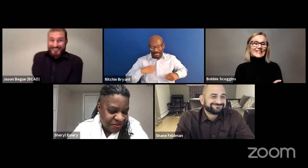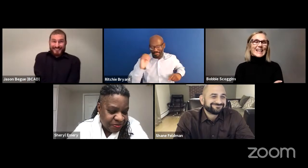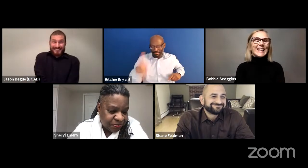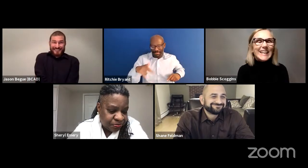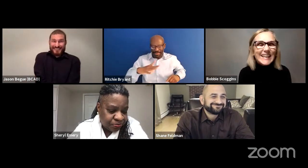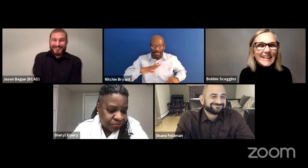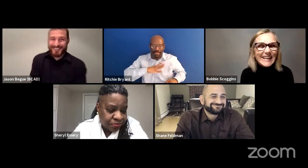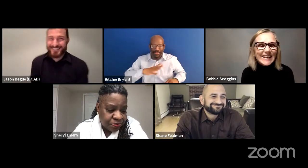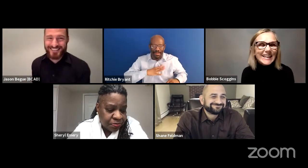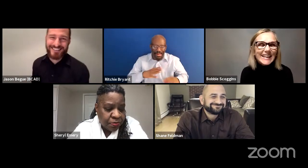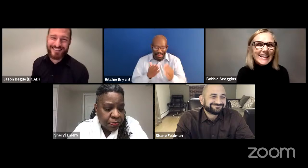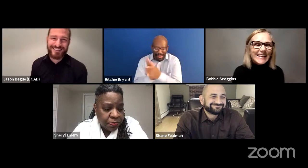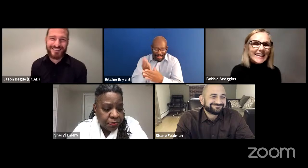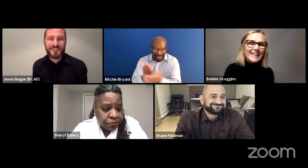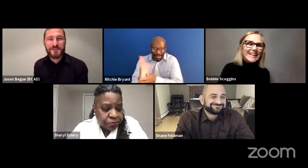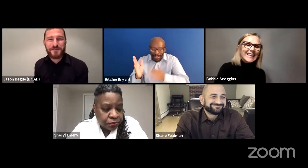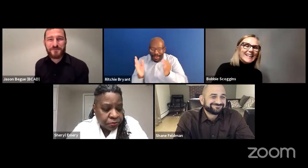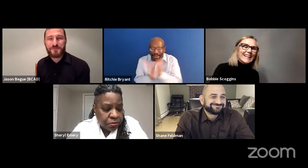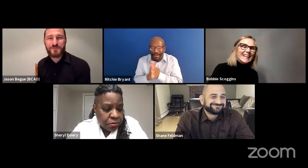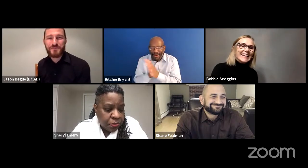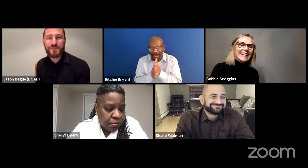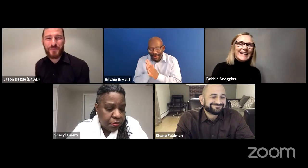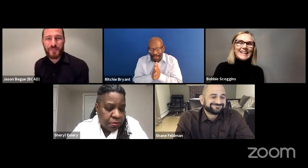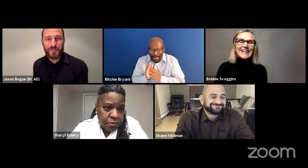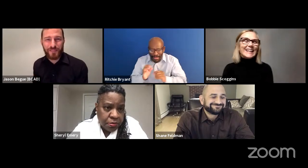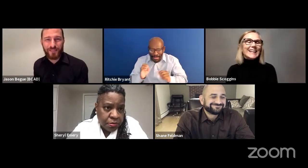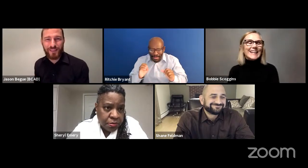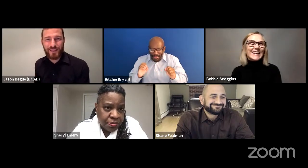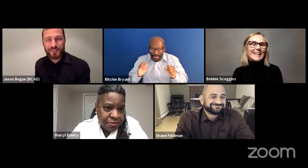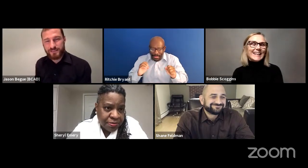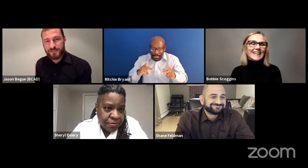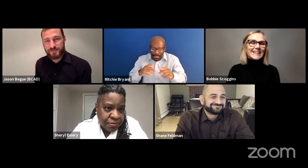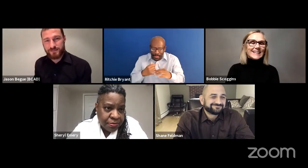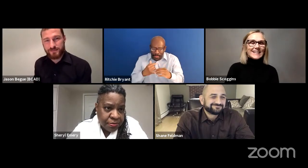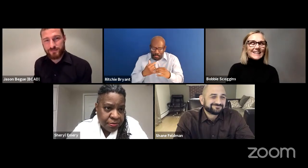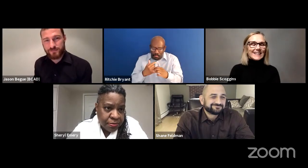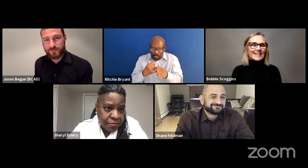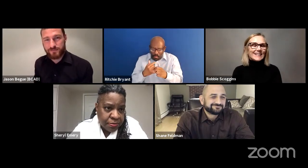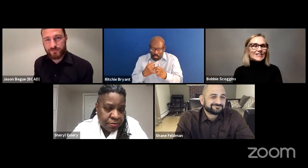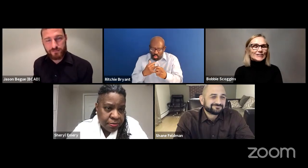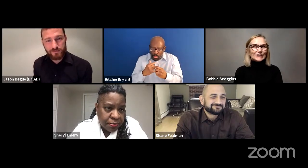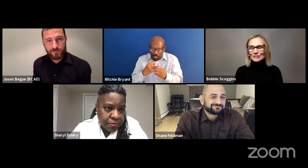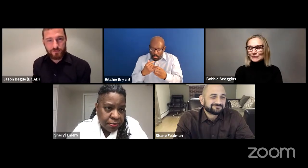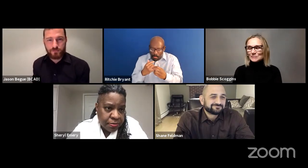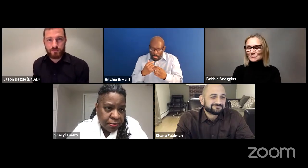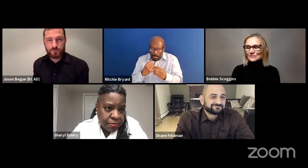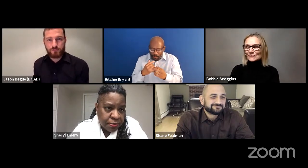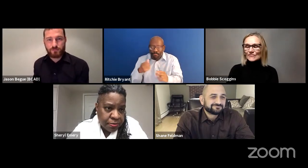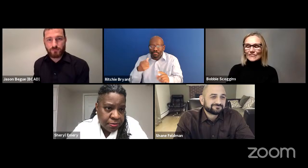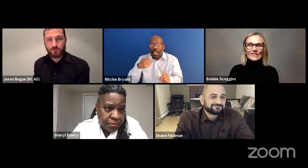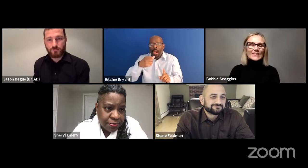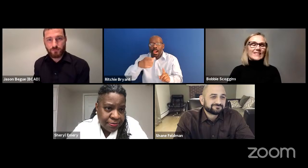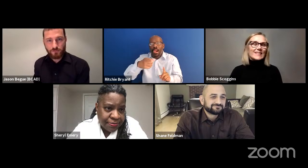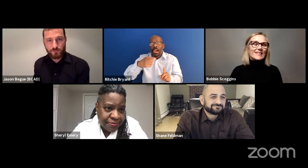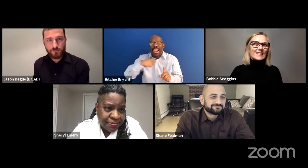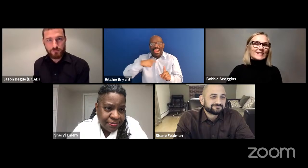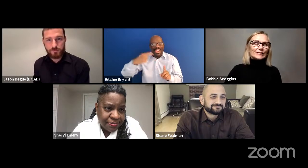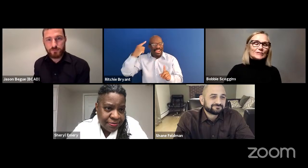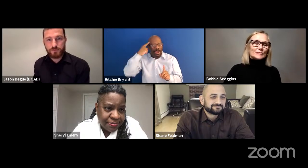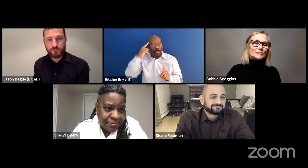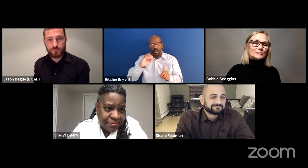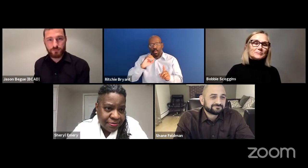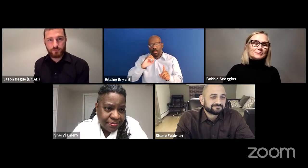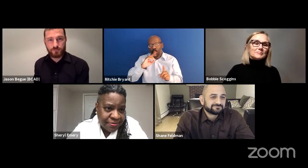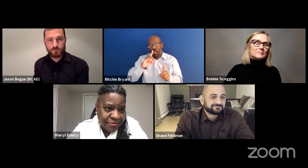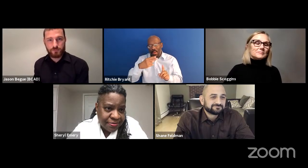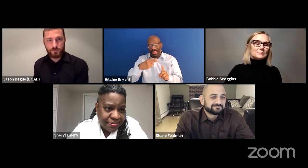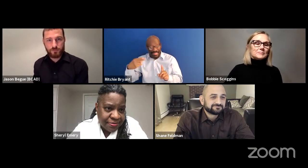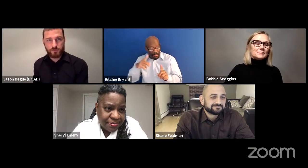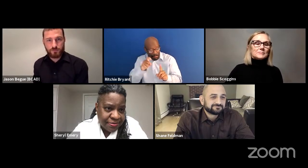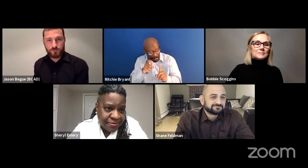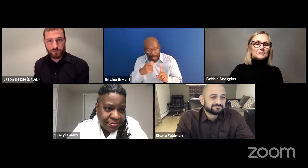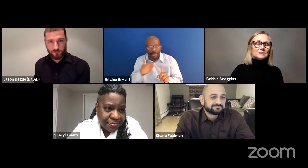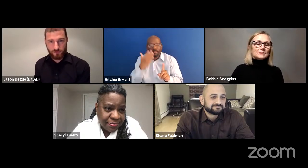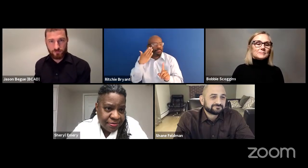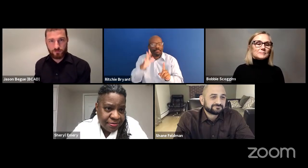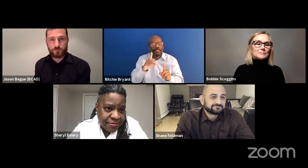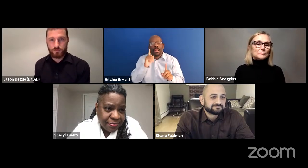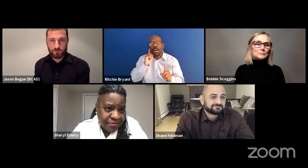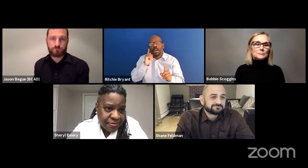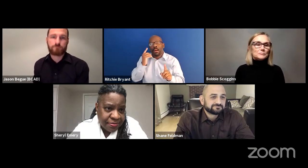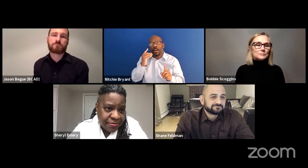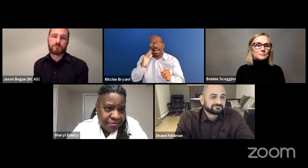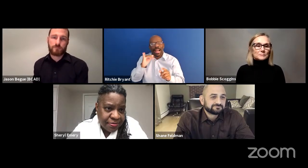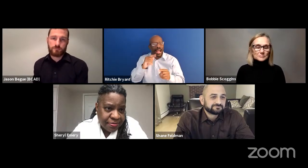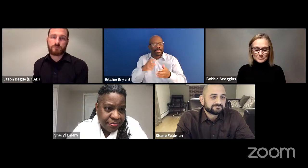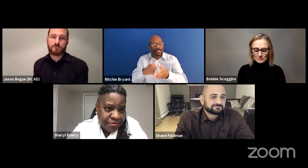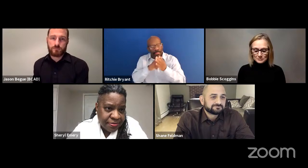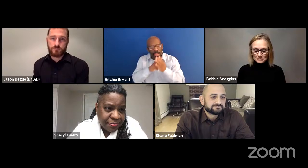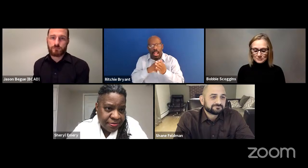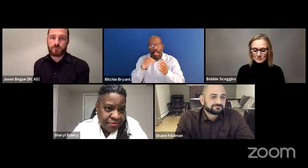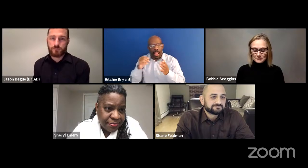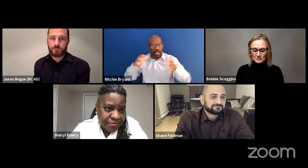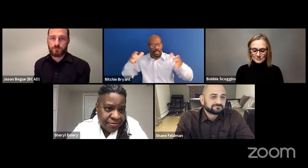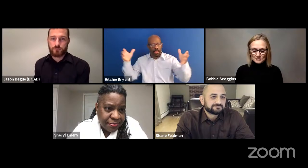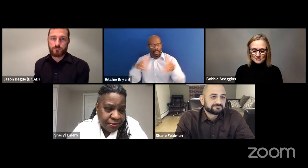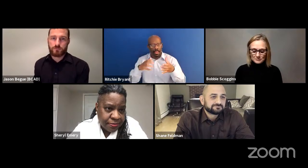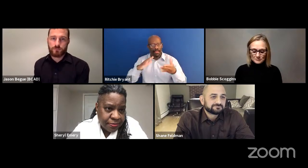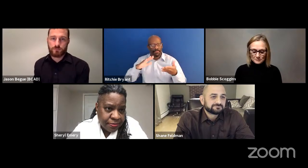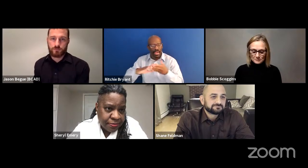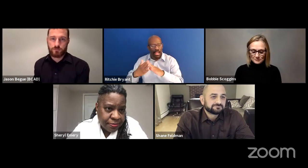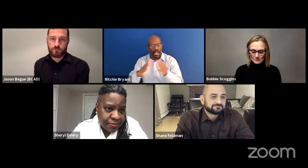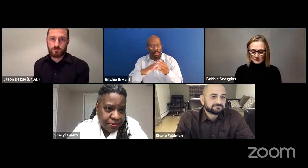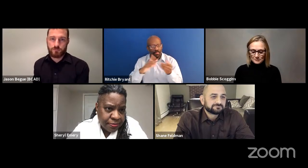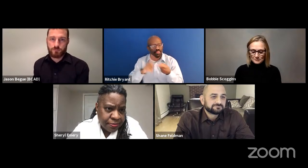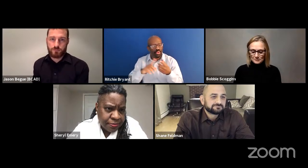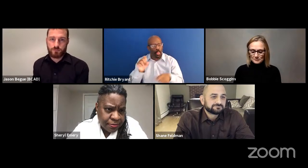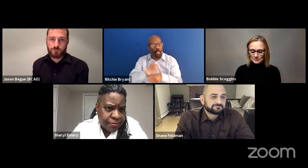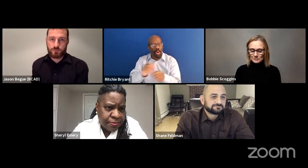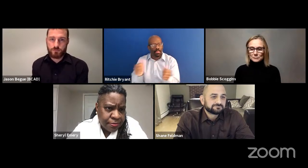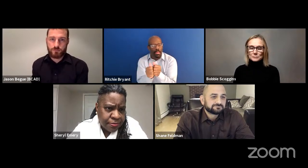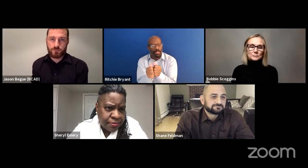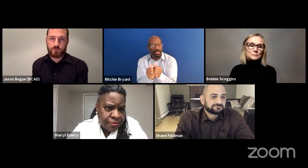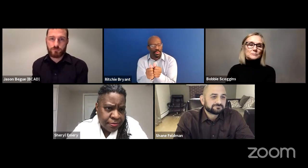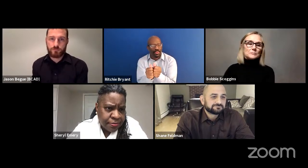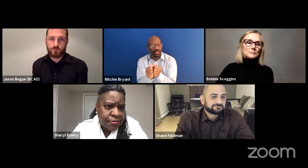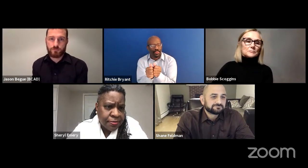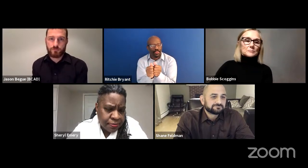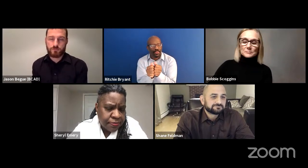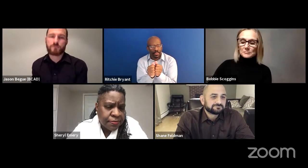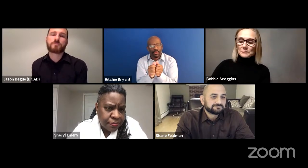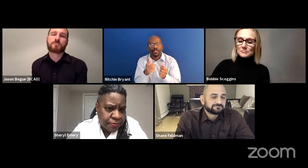I knew it. All right. Where do I begin? It requires the community to work